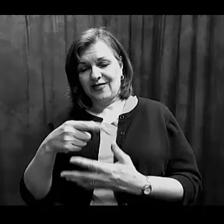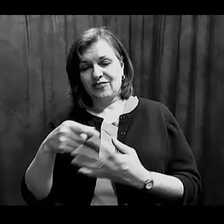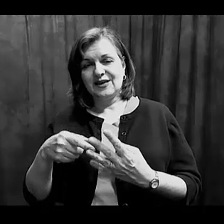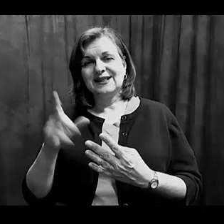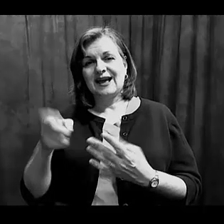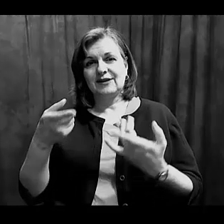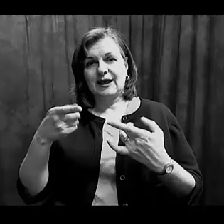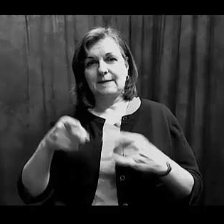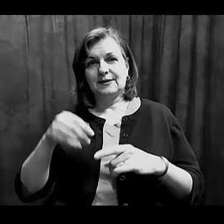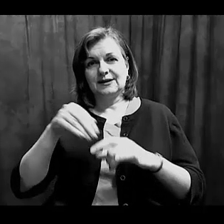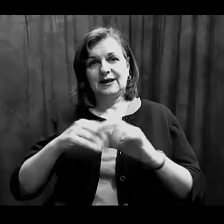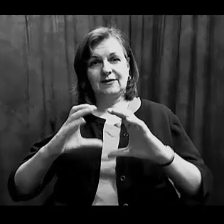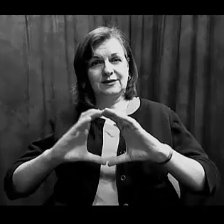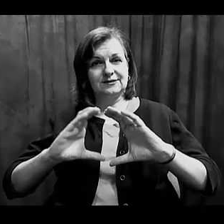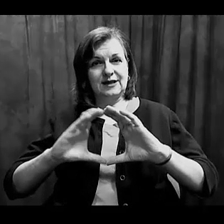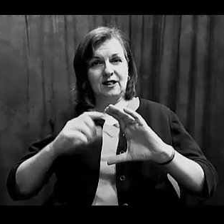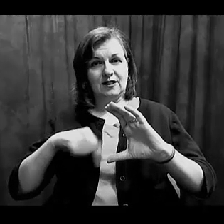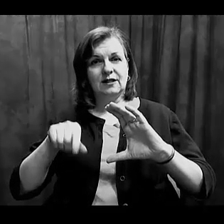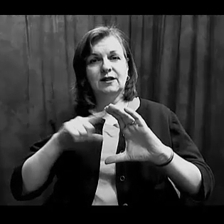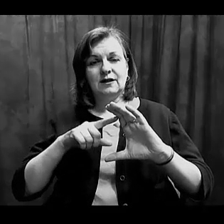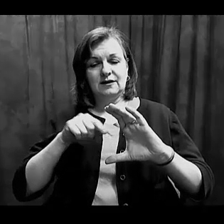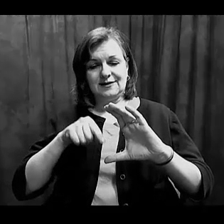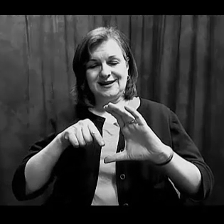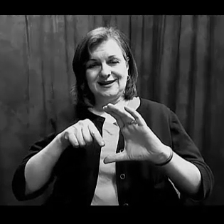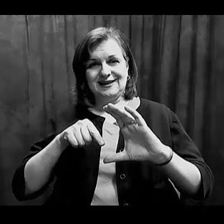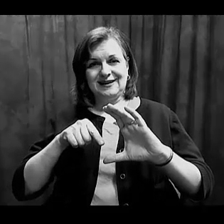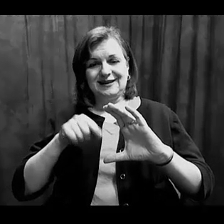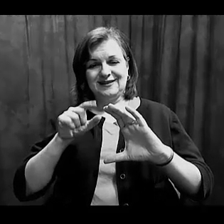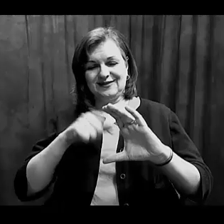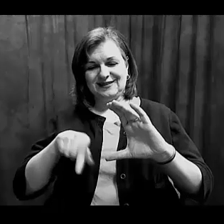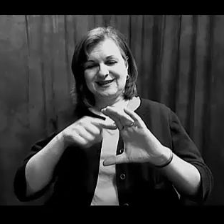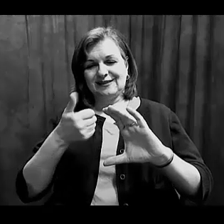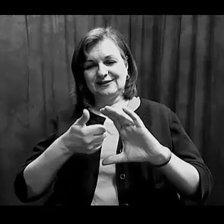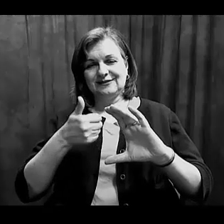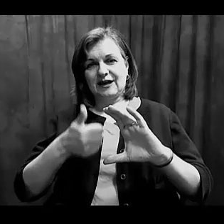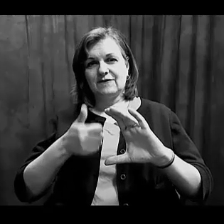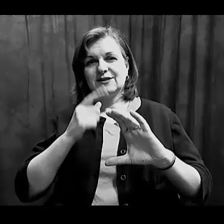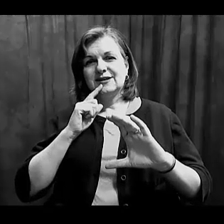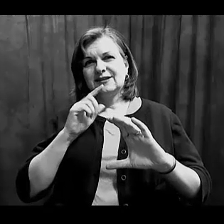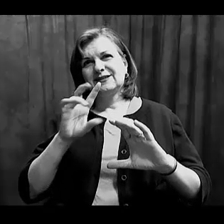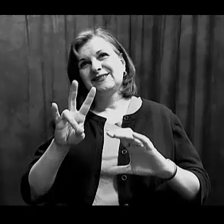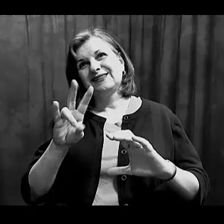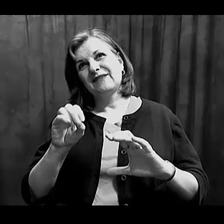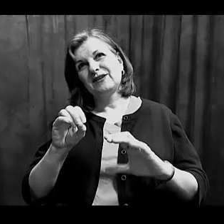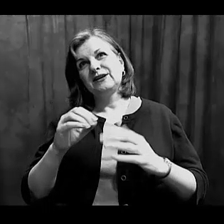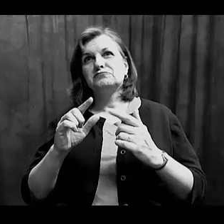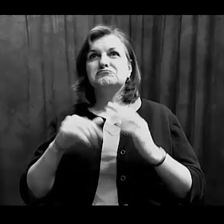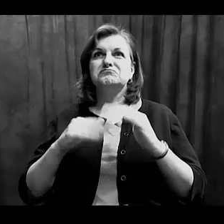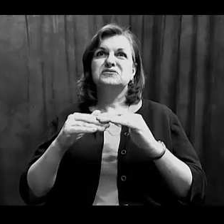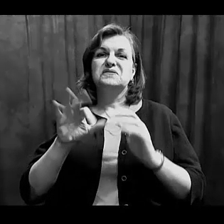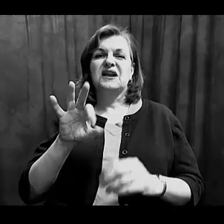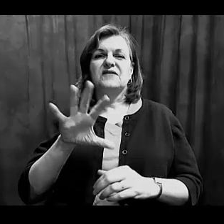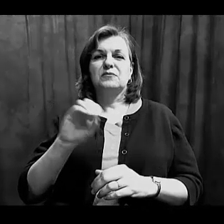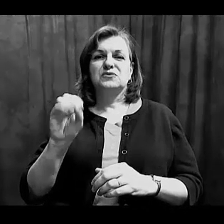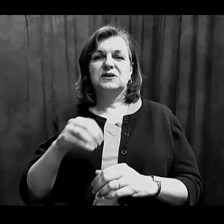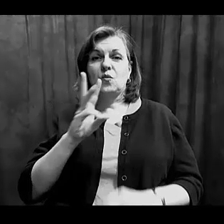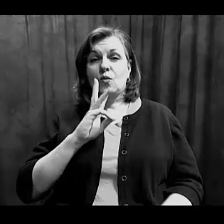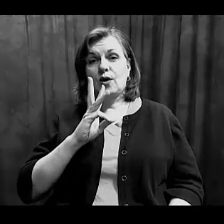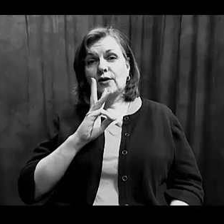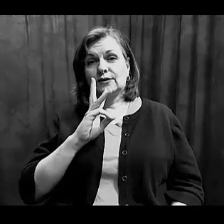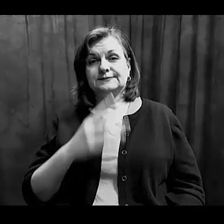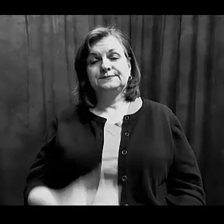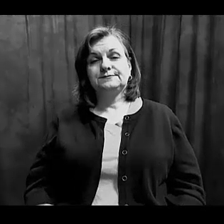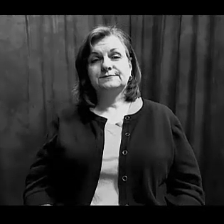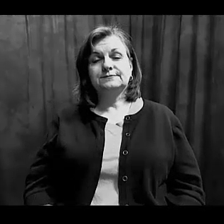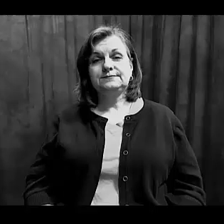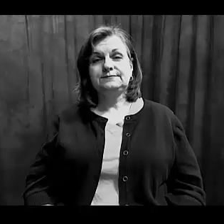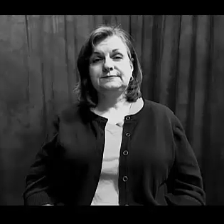have to occur in cells that are 70 to 95% water